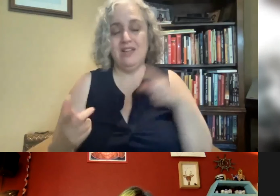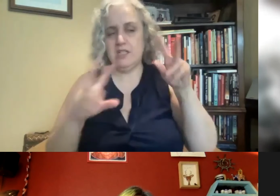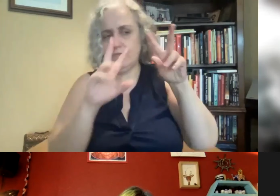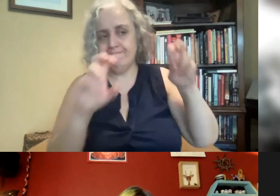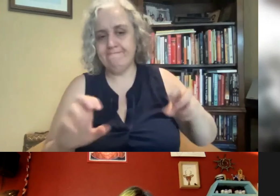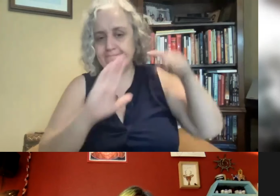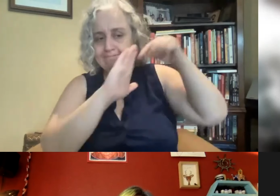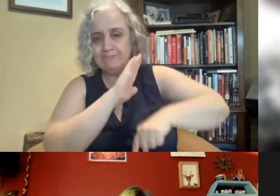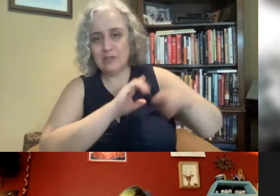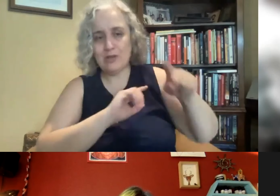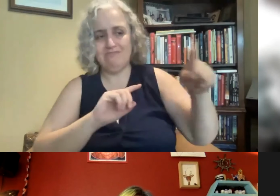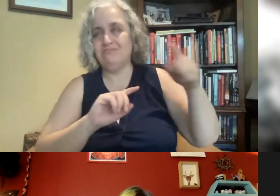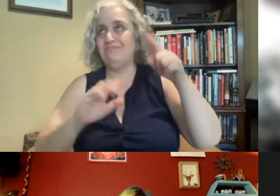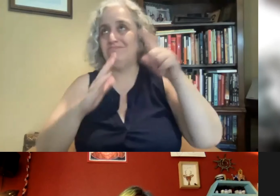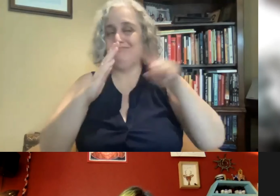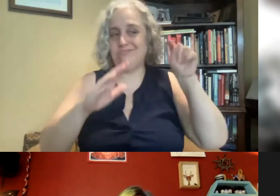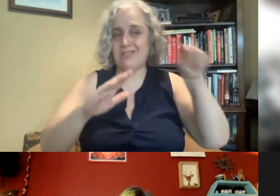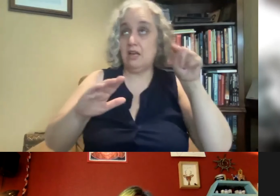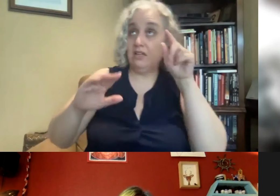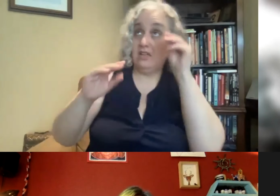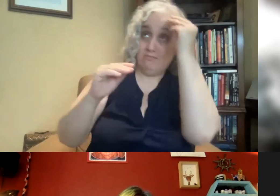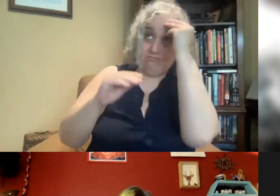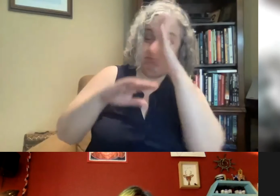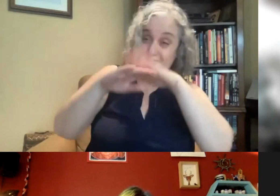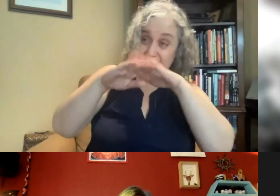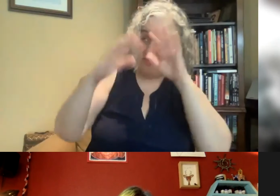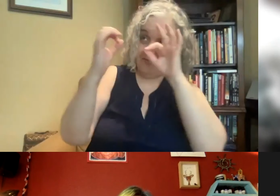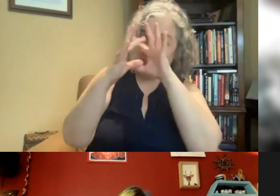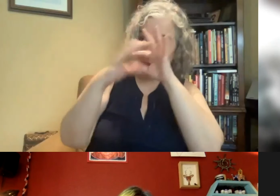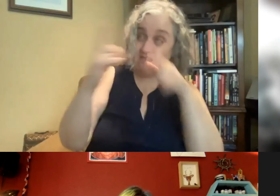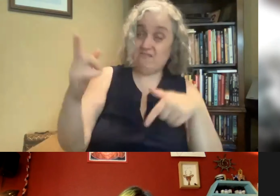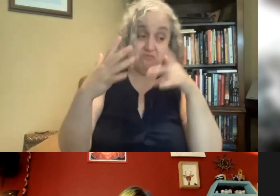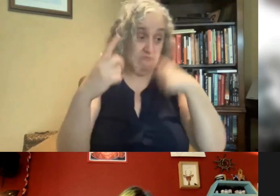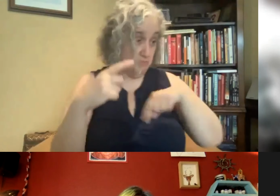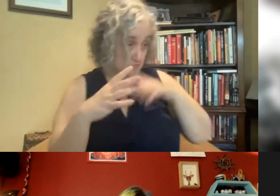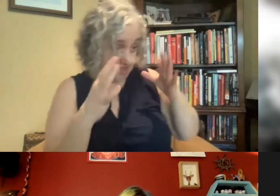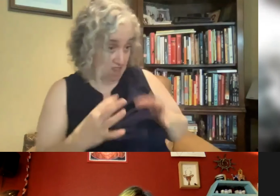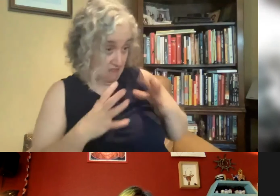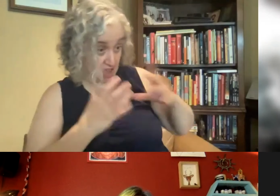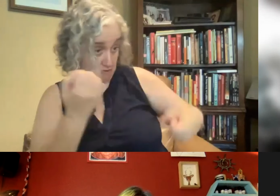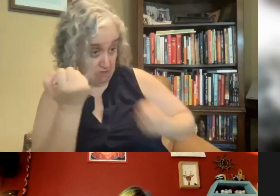Just we've decided this and is this decision that you can support,